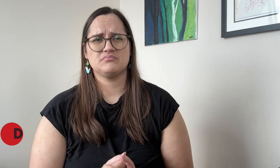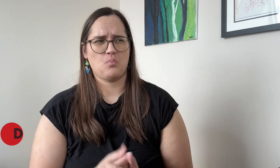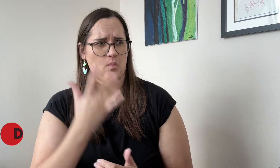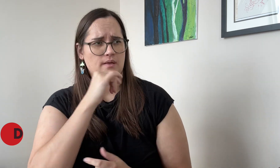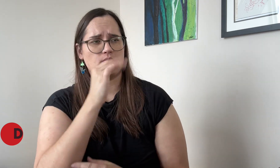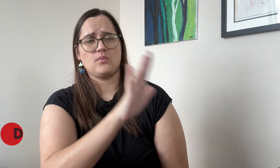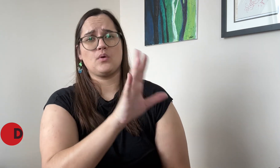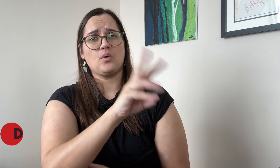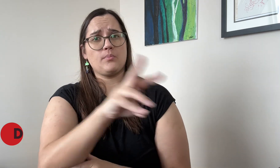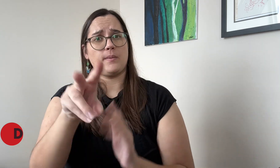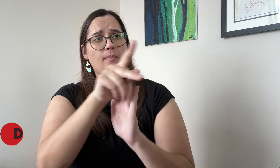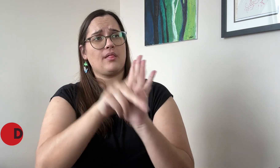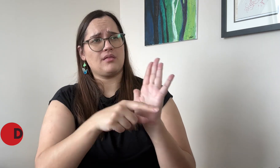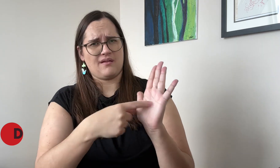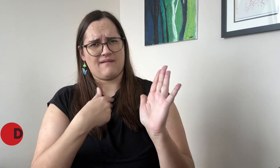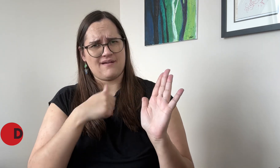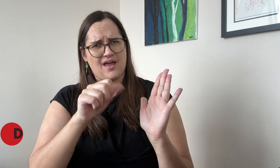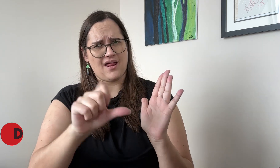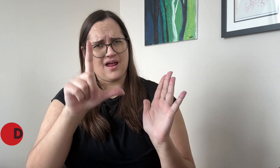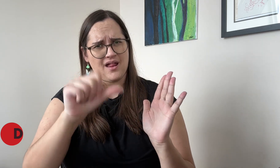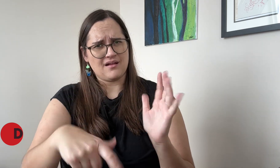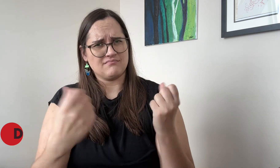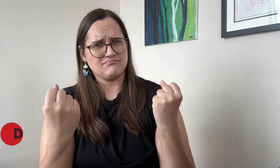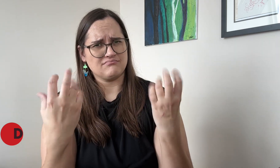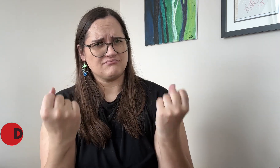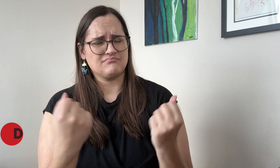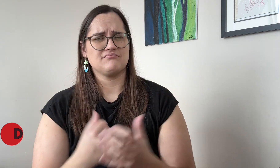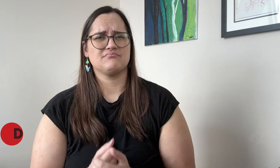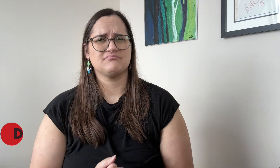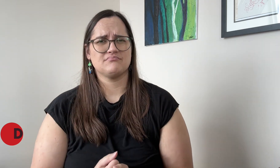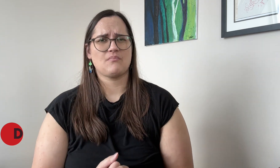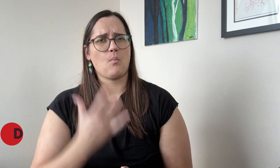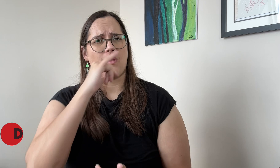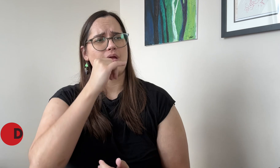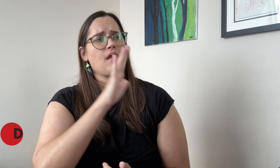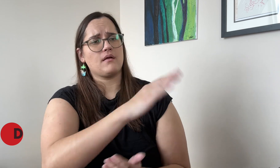Why does their website policy specify only ASL and LSQ interpreters?